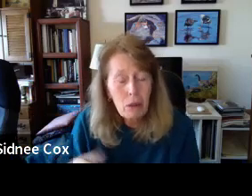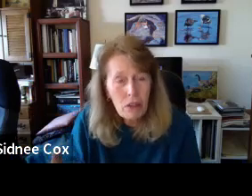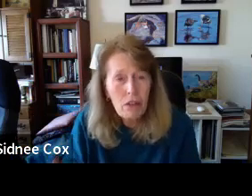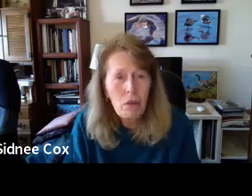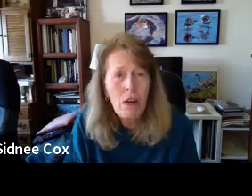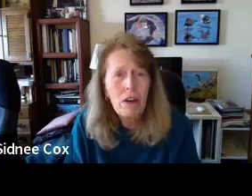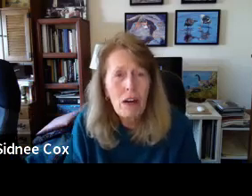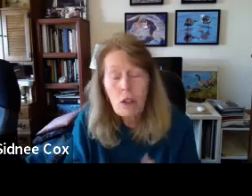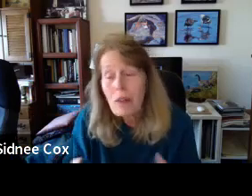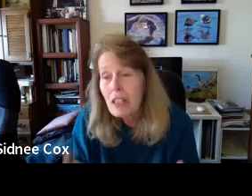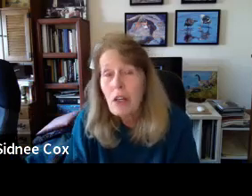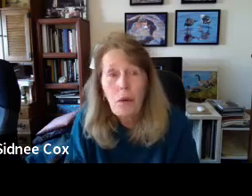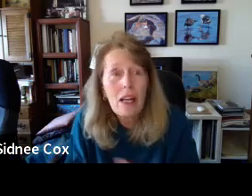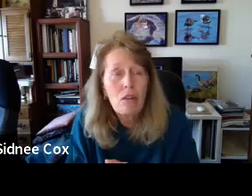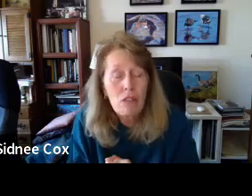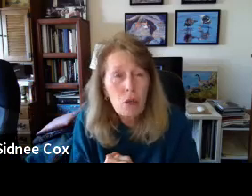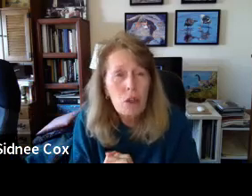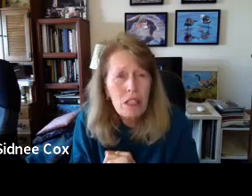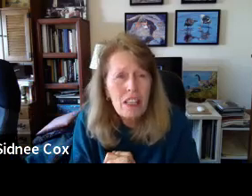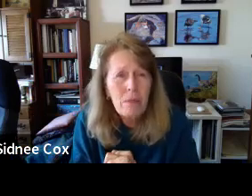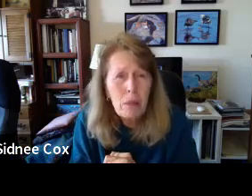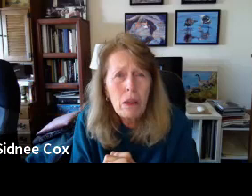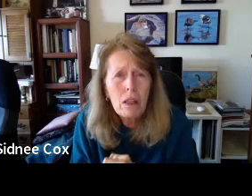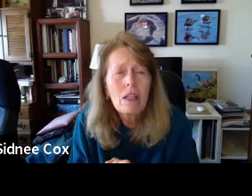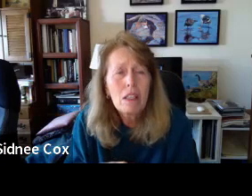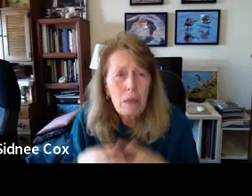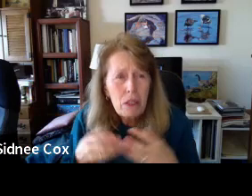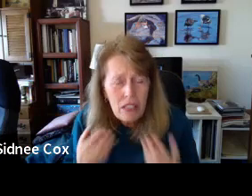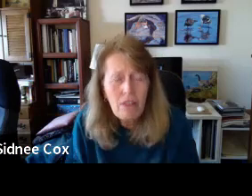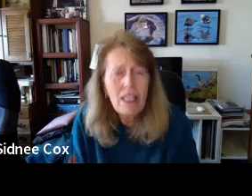but there are different Wifi rabs. So that's a great resource to give people to be safely